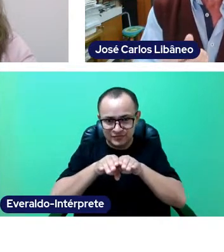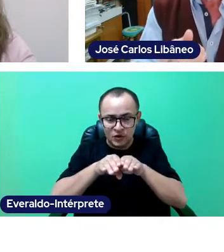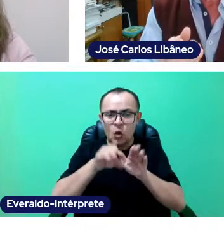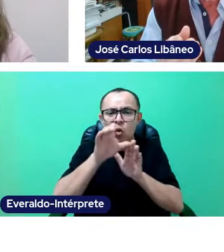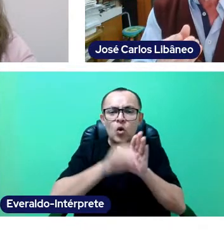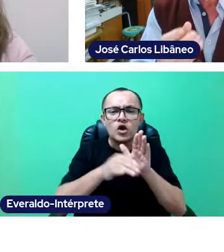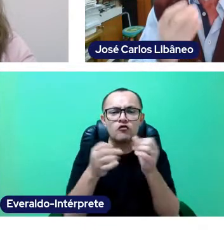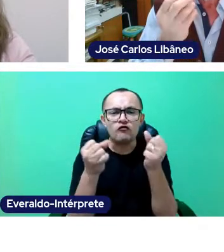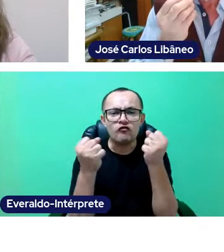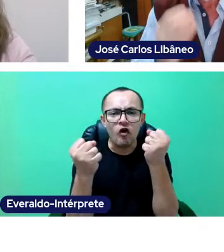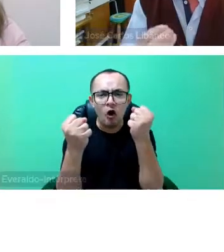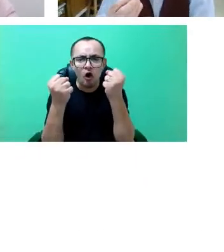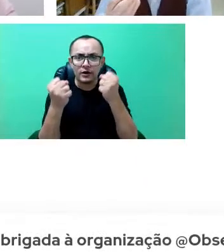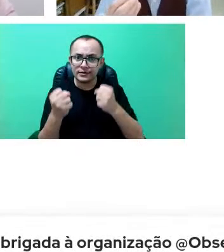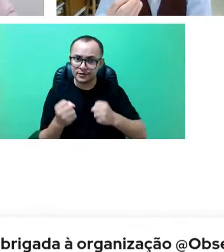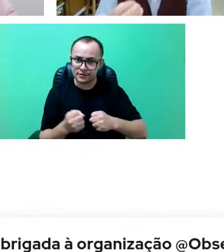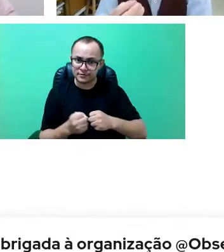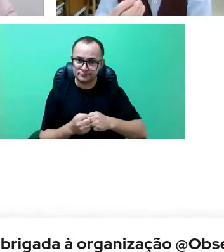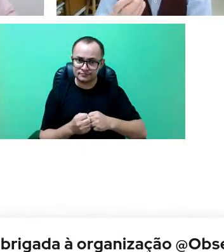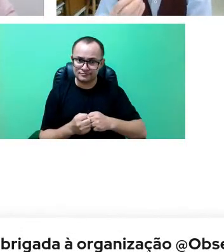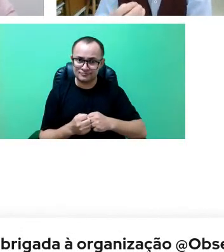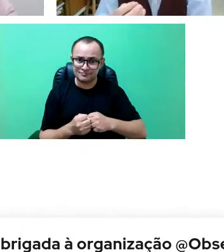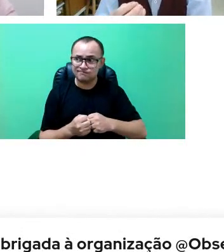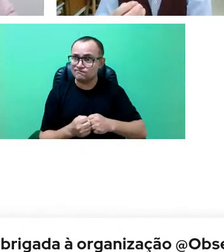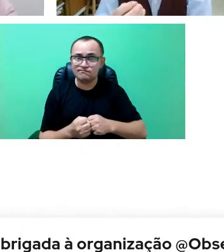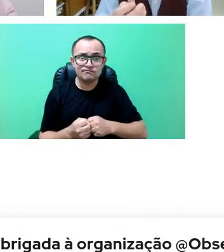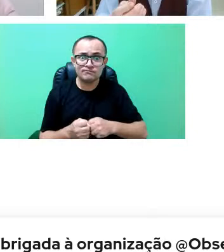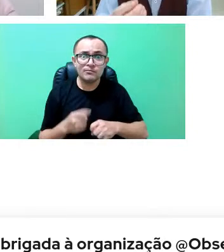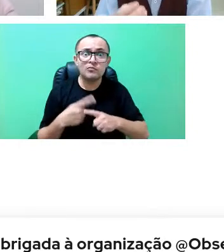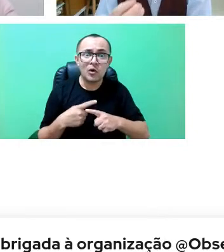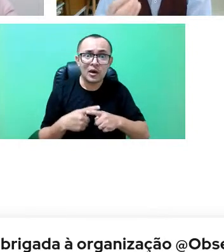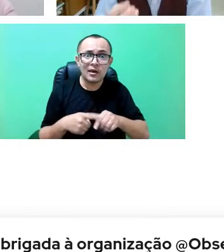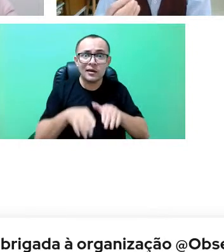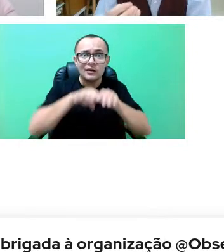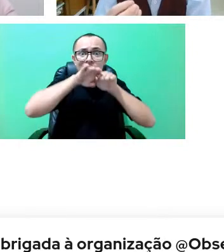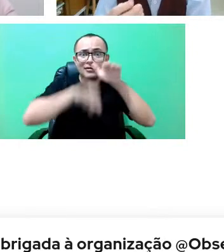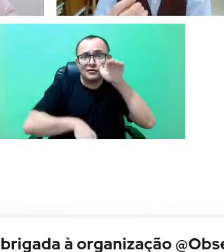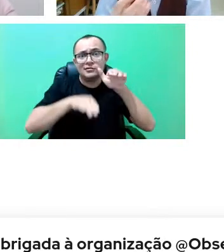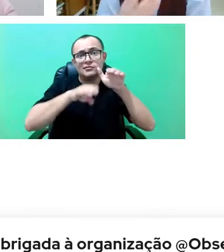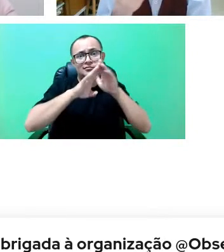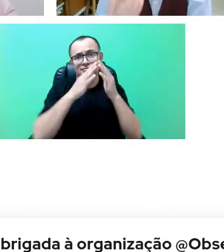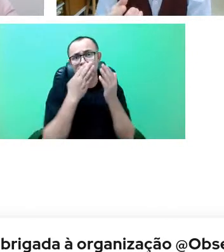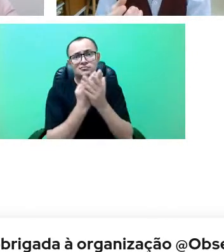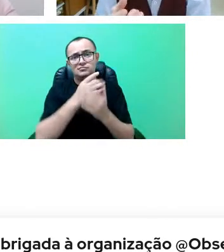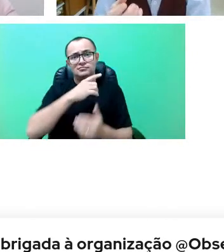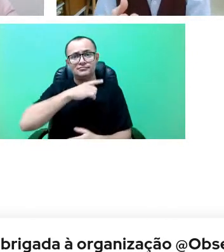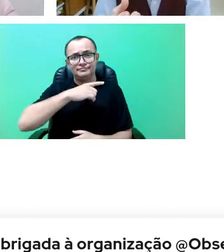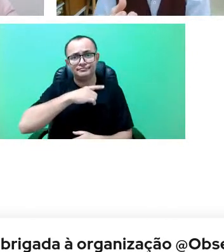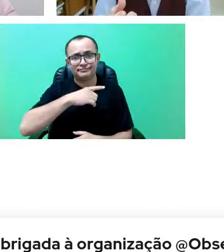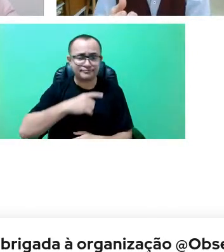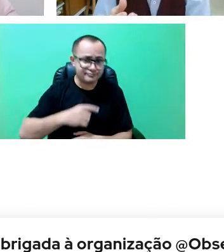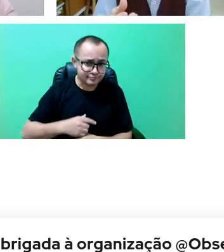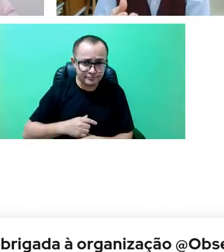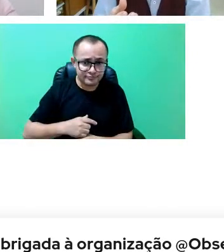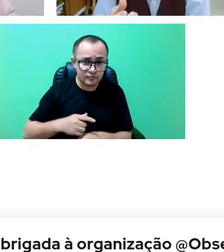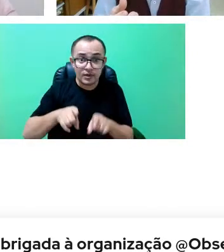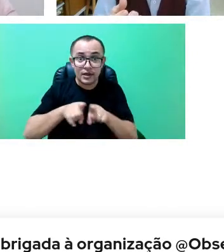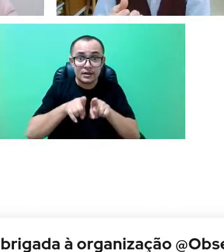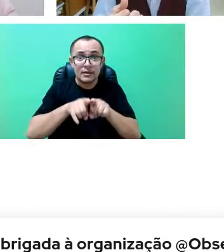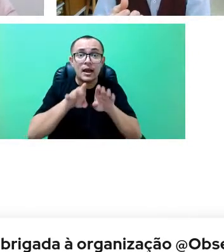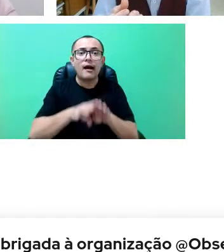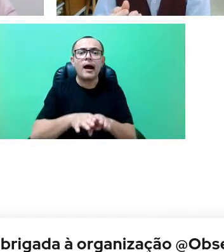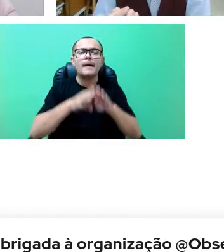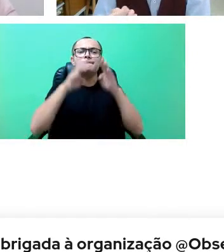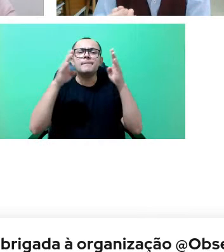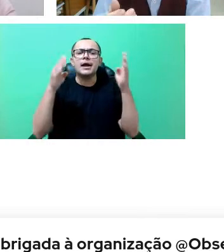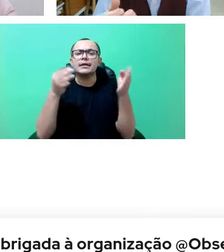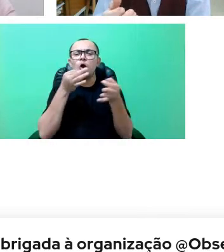to compensate school inequalities, one that should be more open to pluralities of subjects.